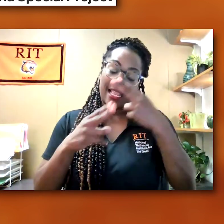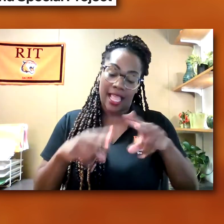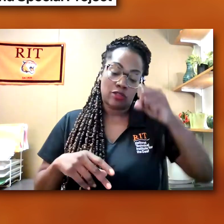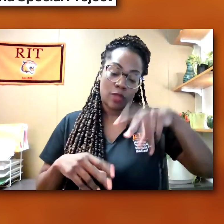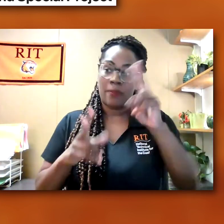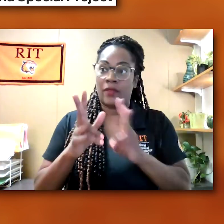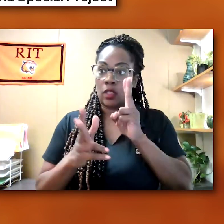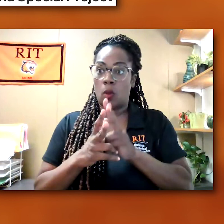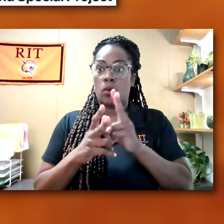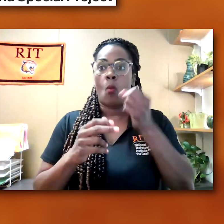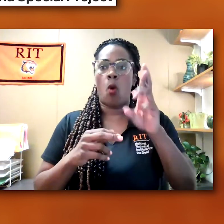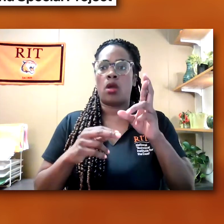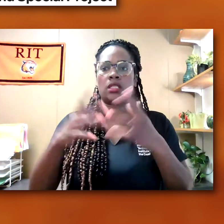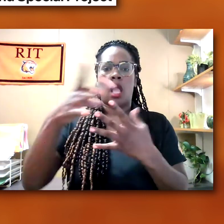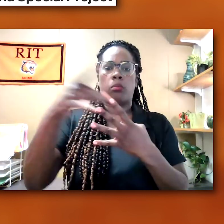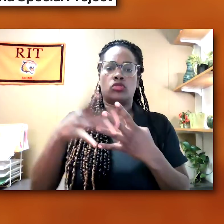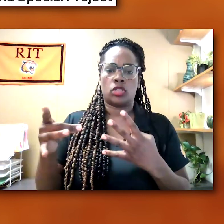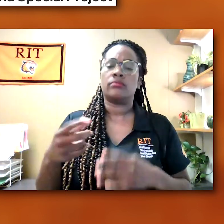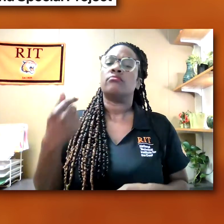or is it optional?"